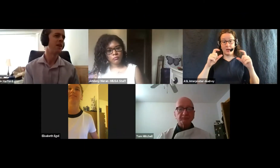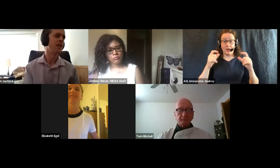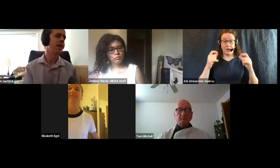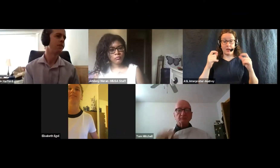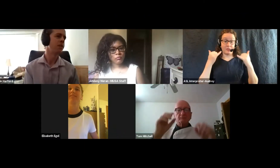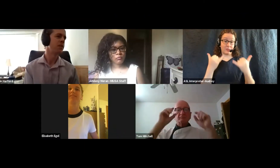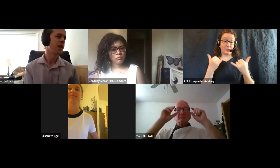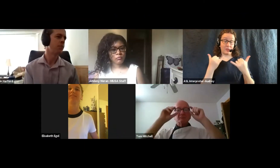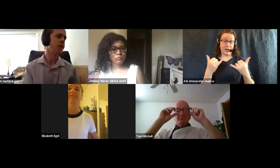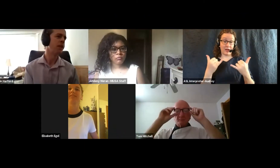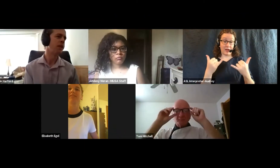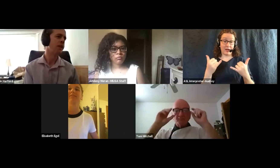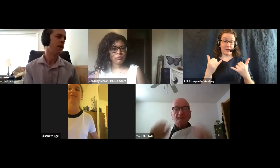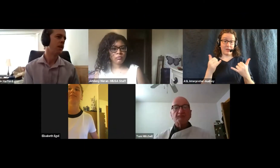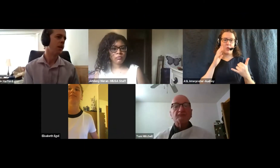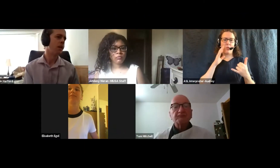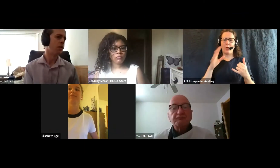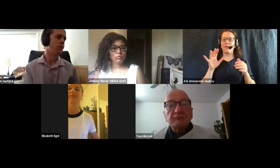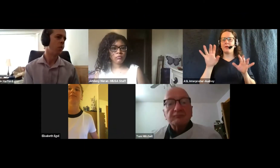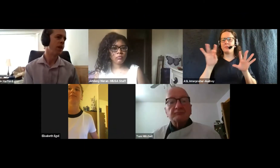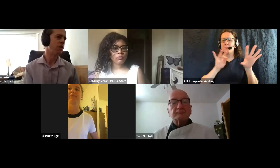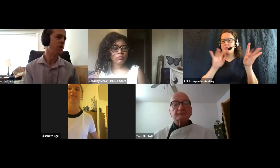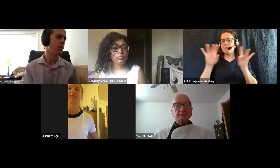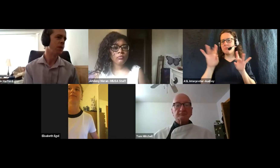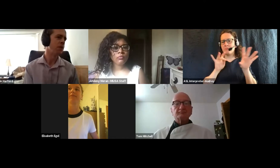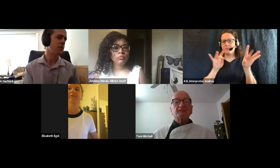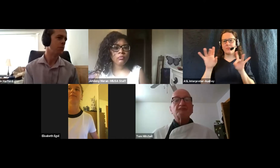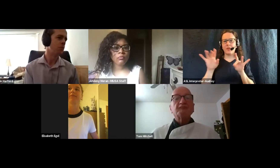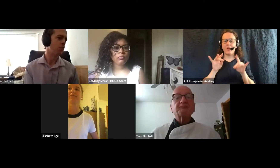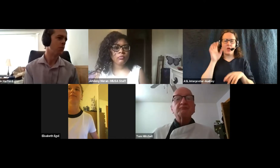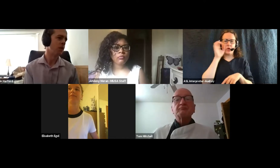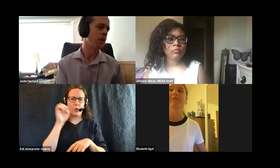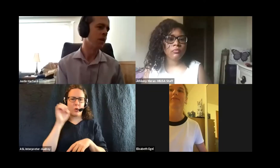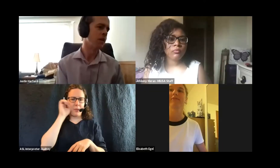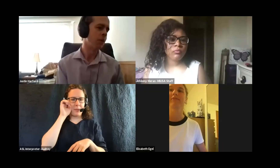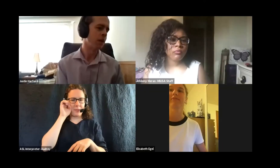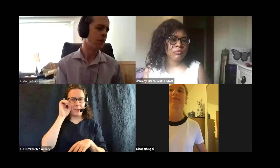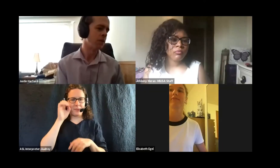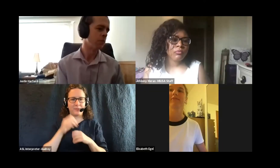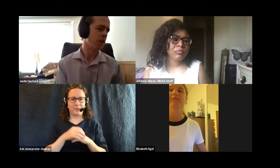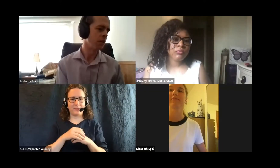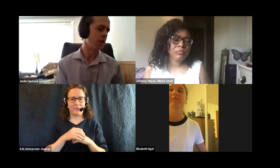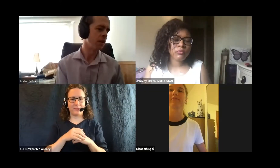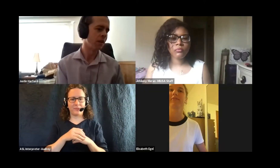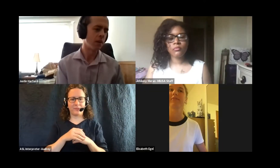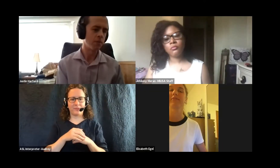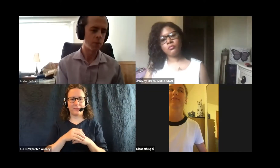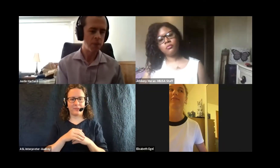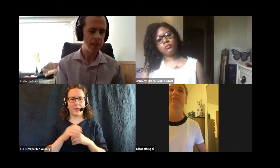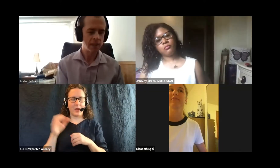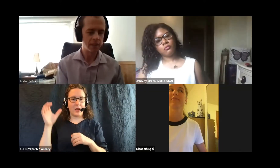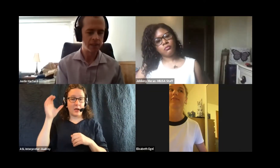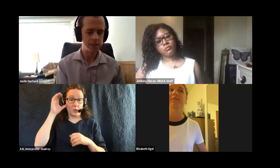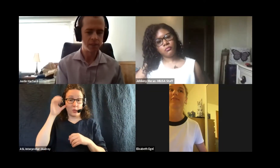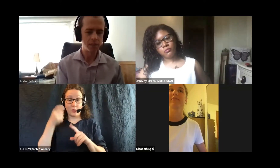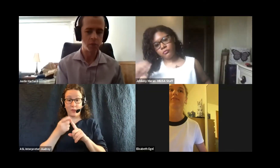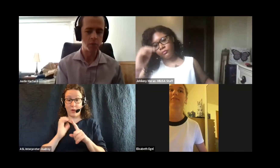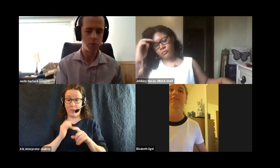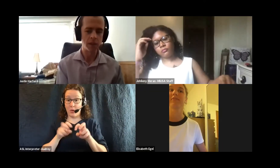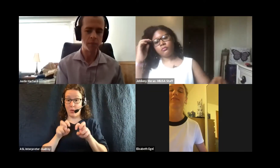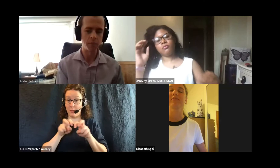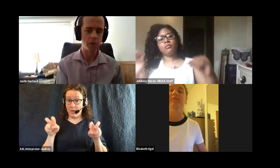today is kind of a sampling of what Europe is by hearing from our panelists who